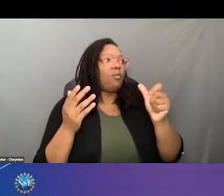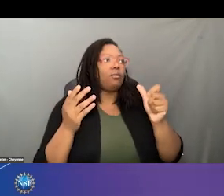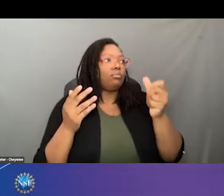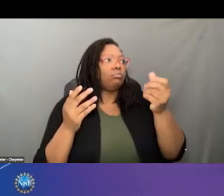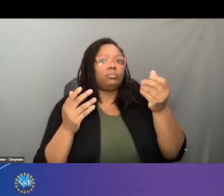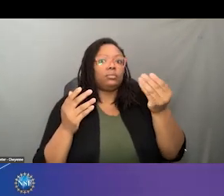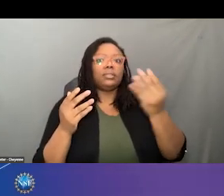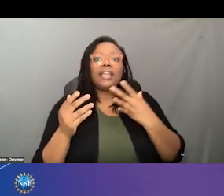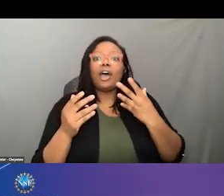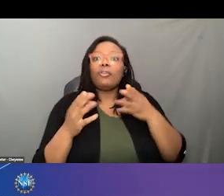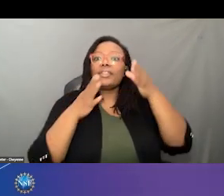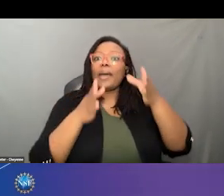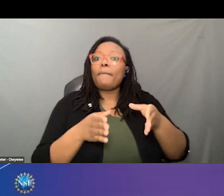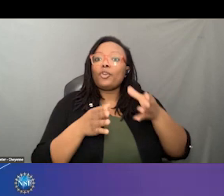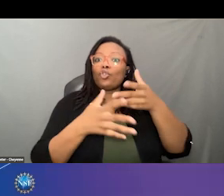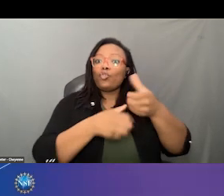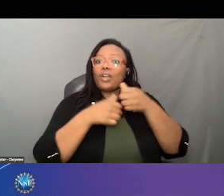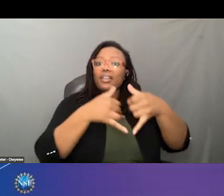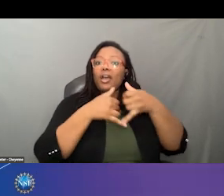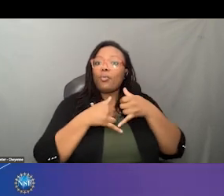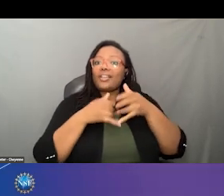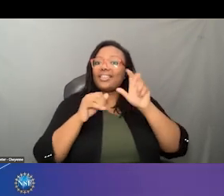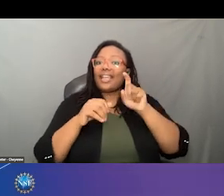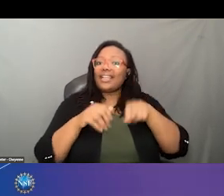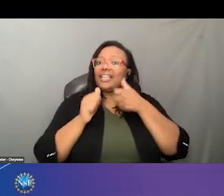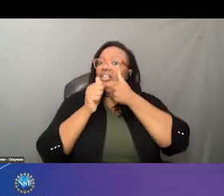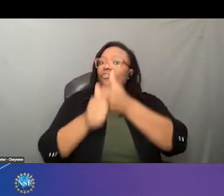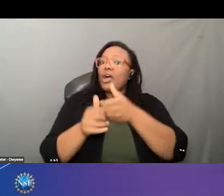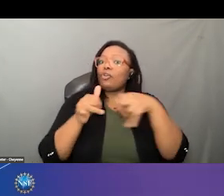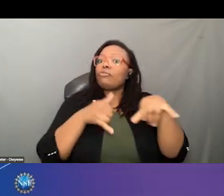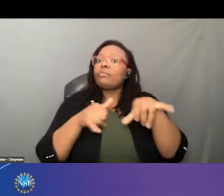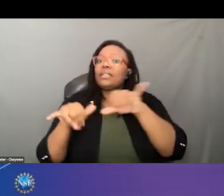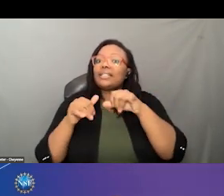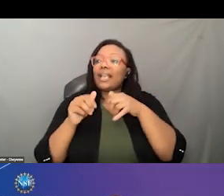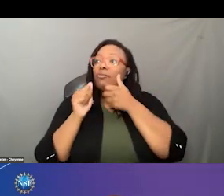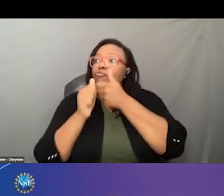they do not tell the sub-recipient that they have to follow the same policy -- I mean, the same regulations that they follow.